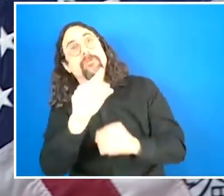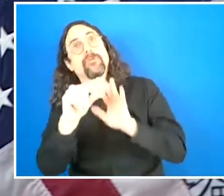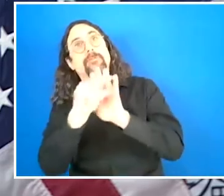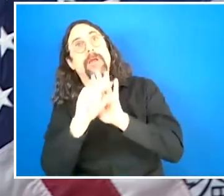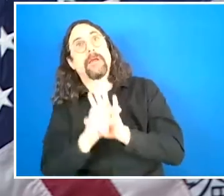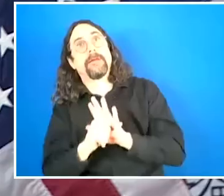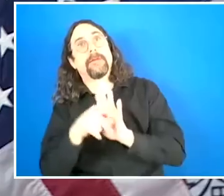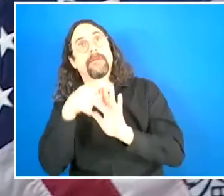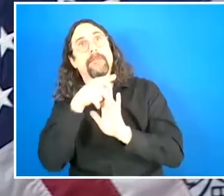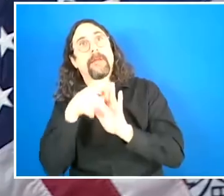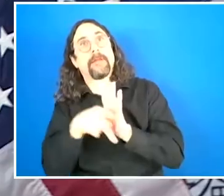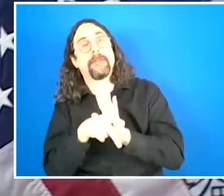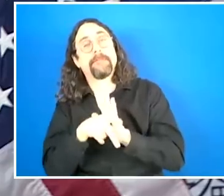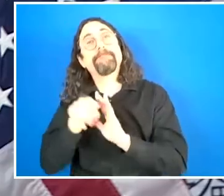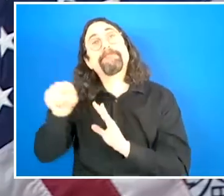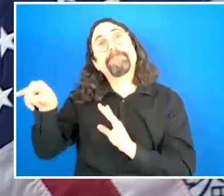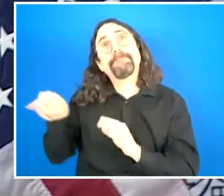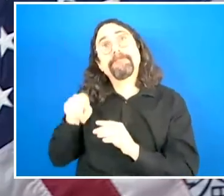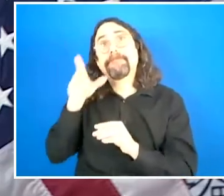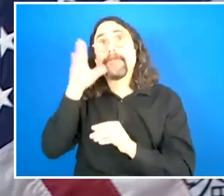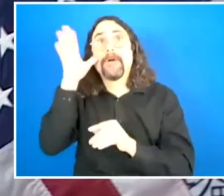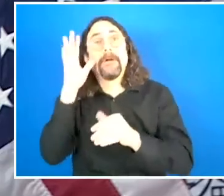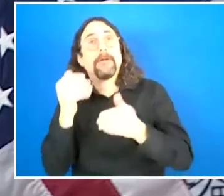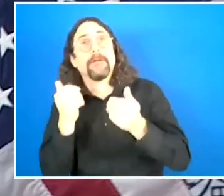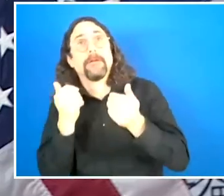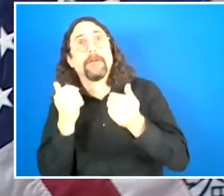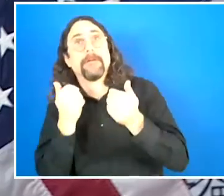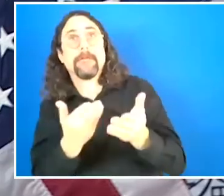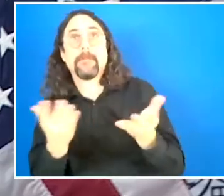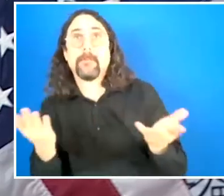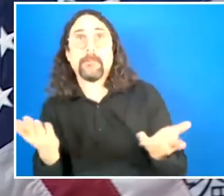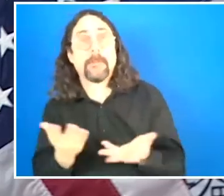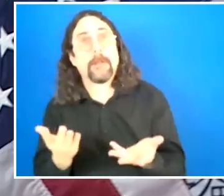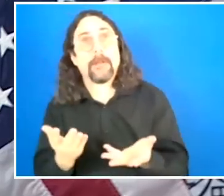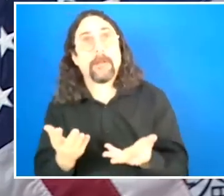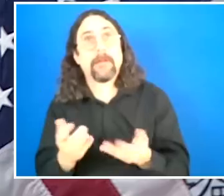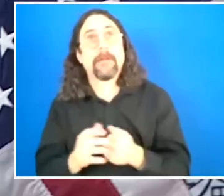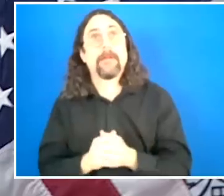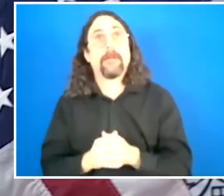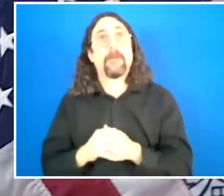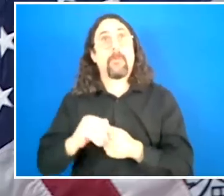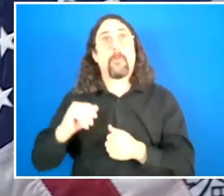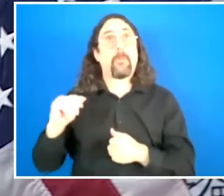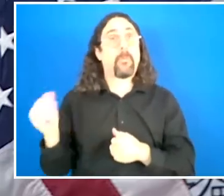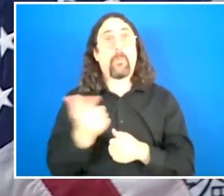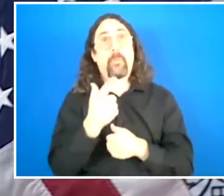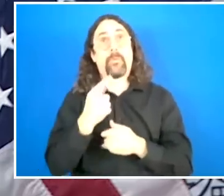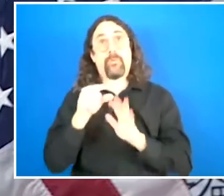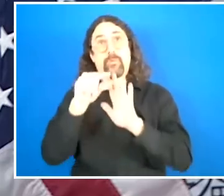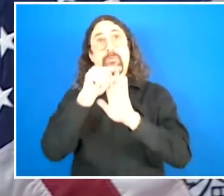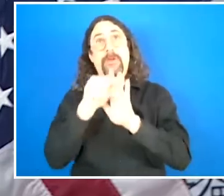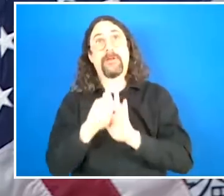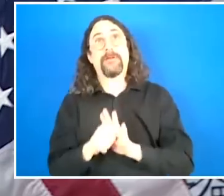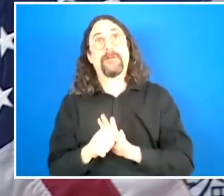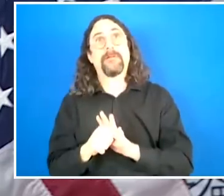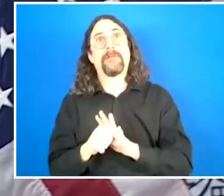BE DROPPED SO THAT STUDENTS CAN GO WITH THE GRADE OF THREE QUARTERS